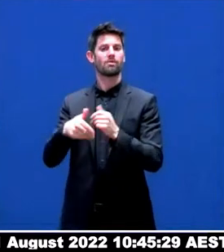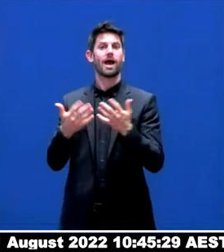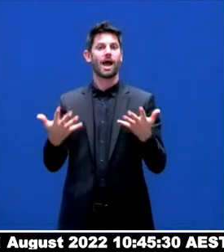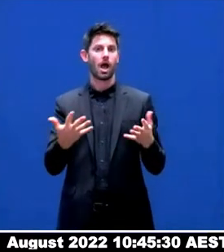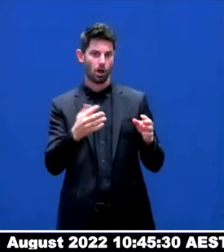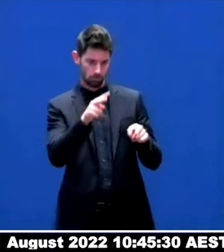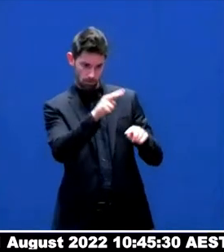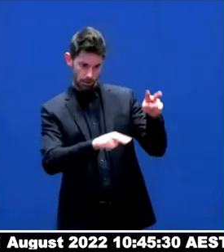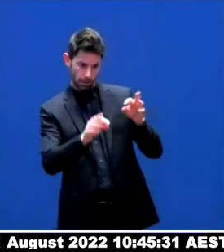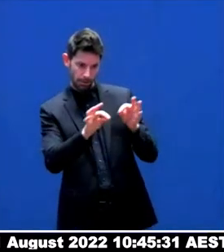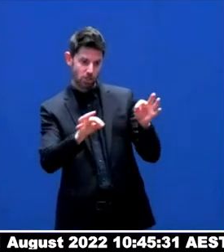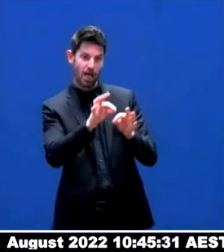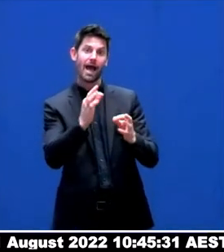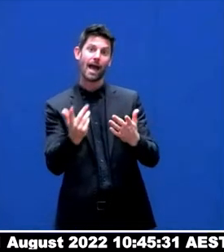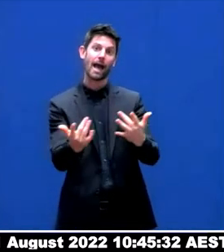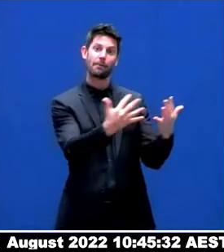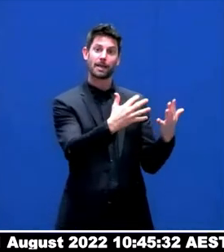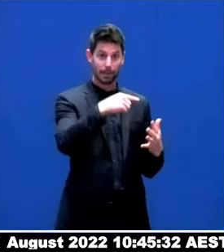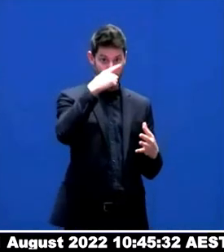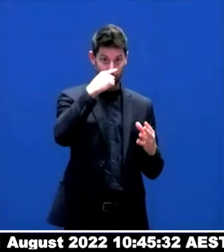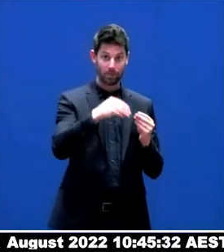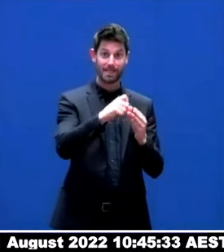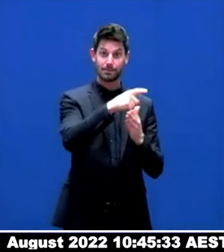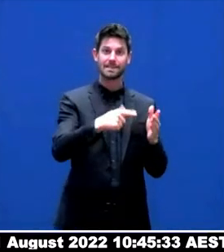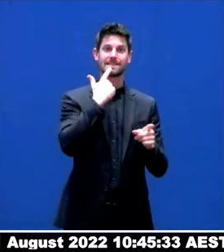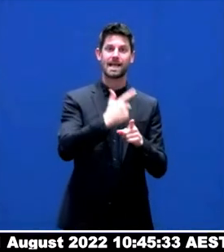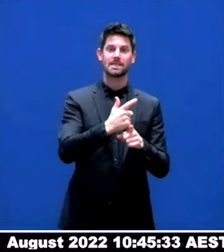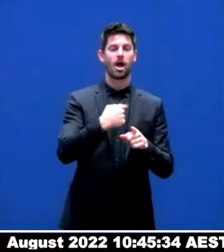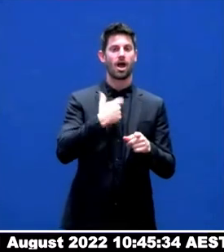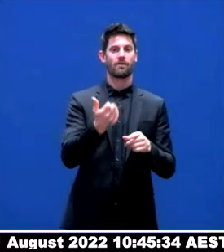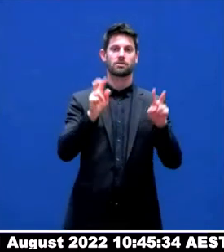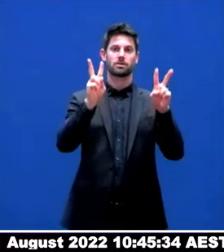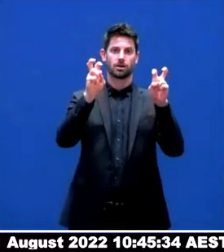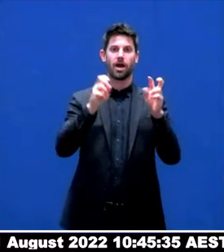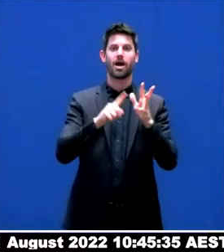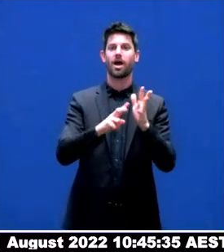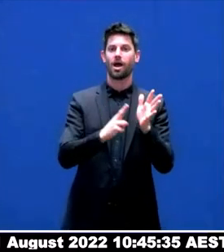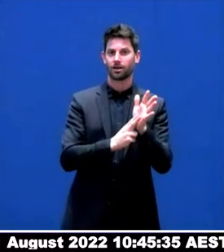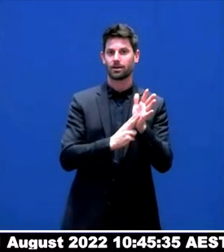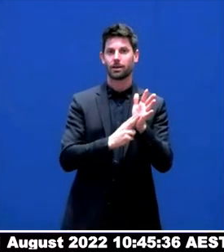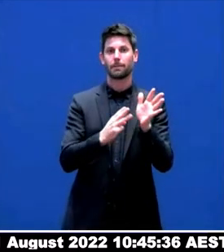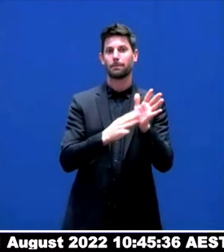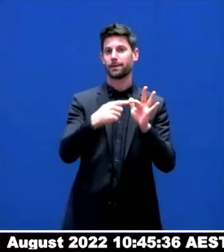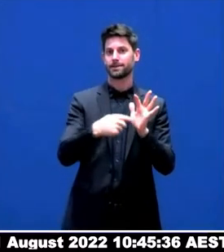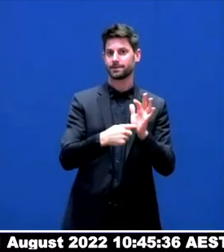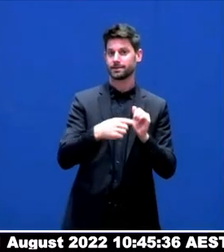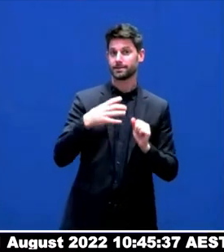of people with disability who have reported unmet need. And then if we go to - sorry, I might be on the wrong page.